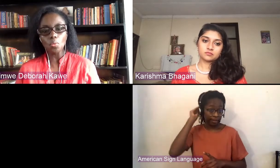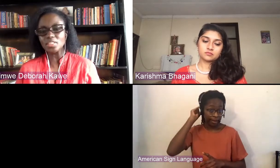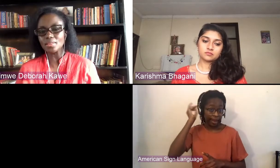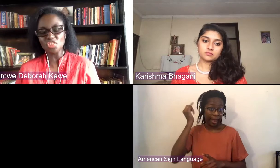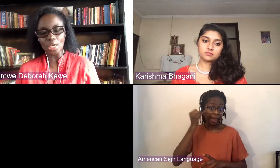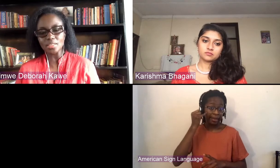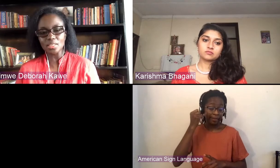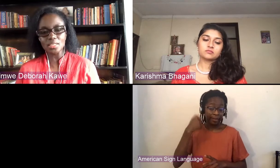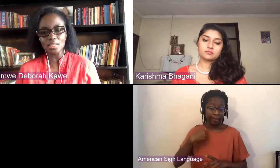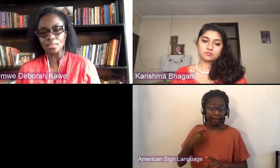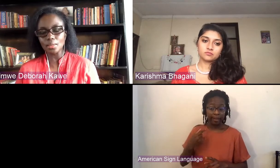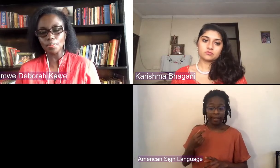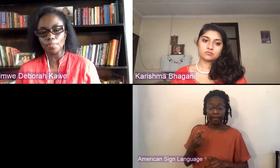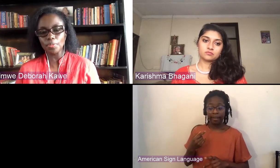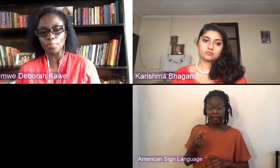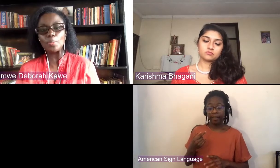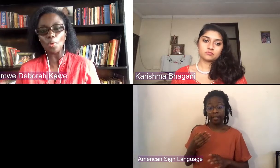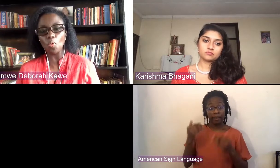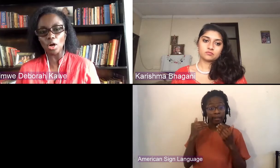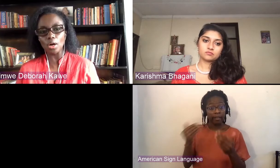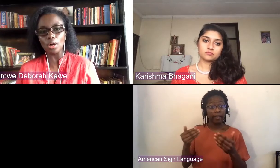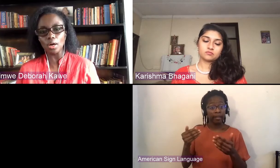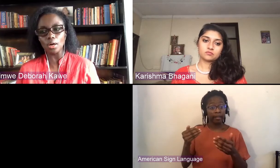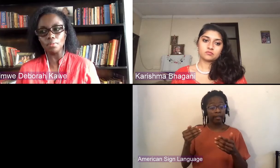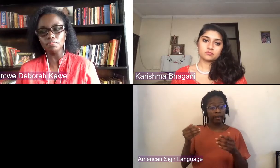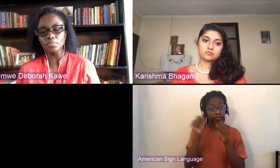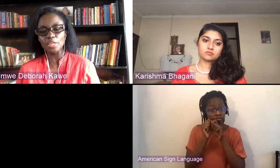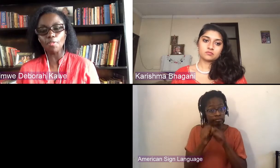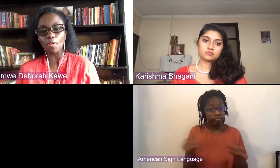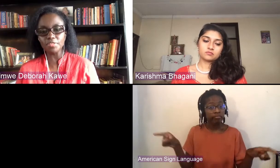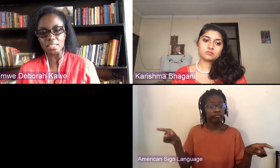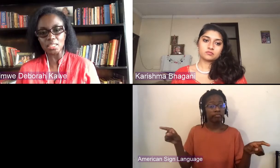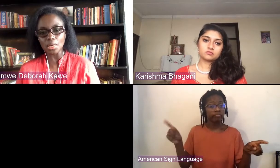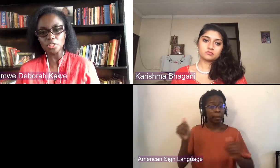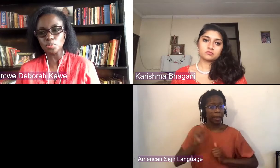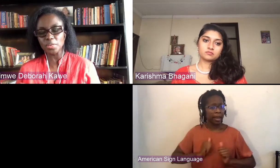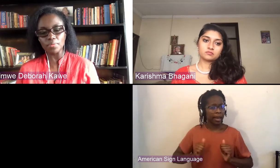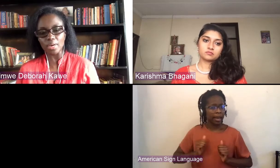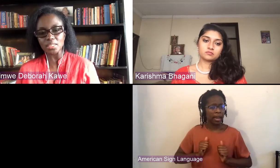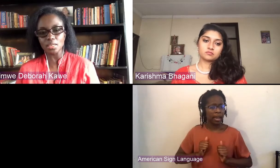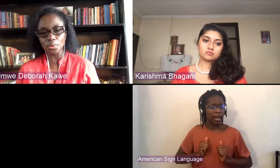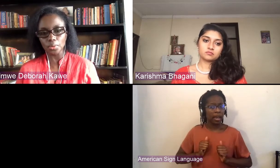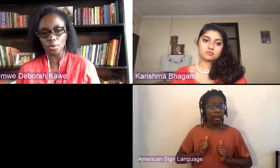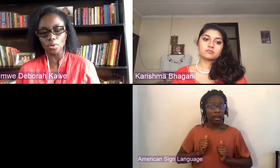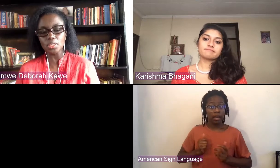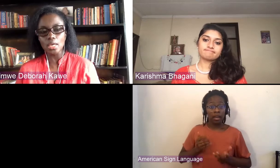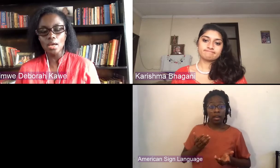what are the chances that the people who are involved in it are going to be arrested or not.